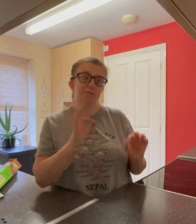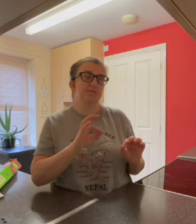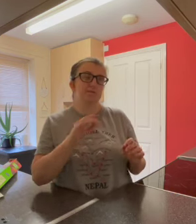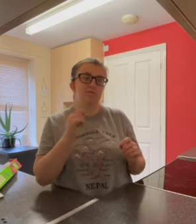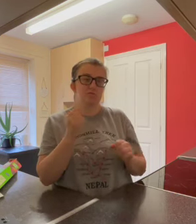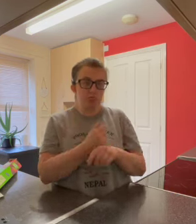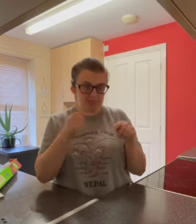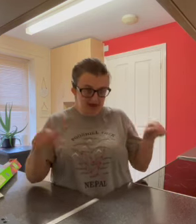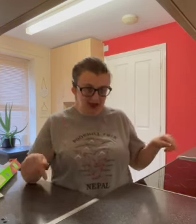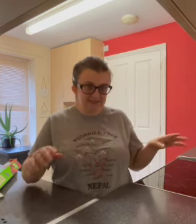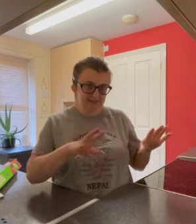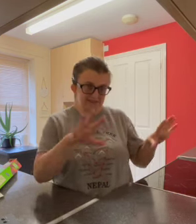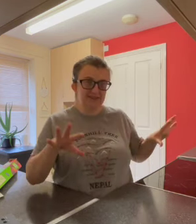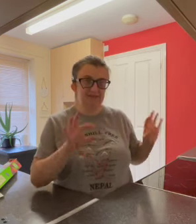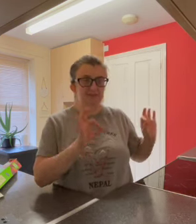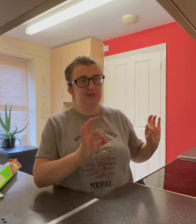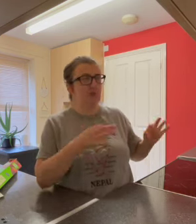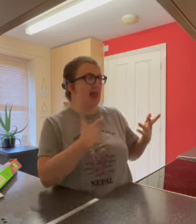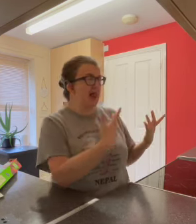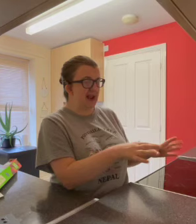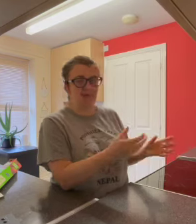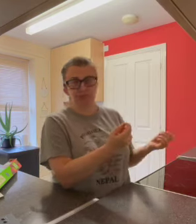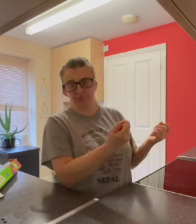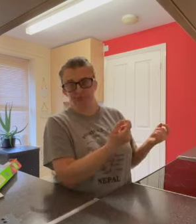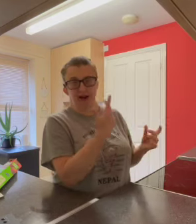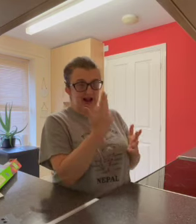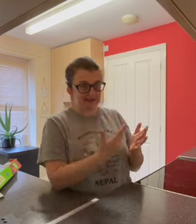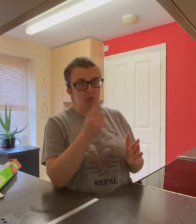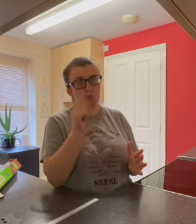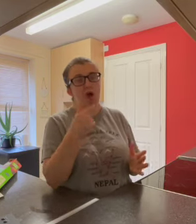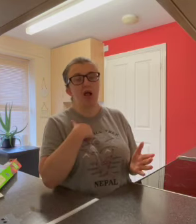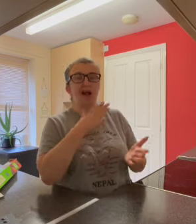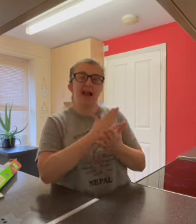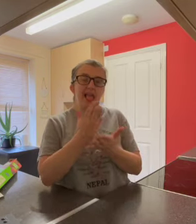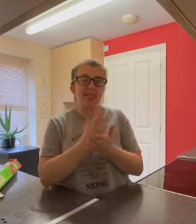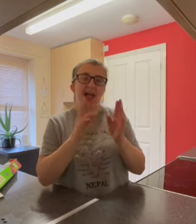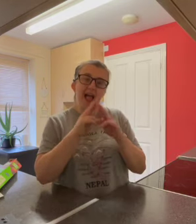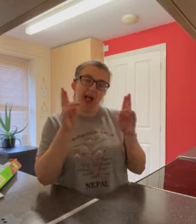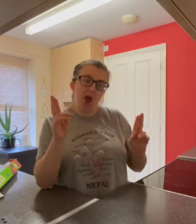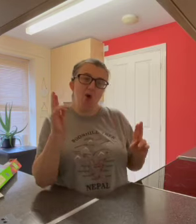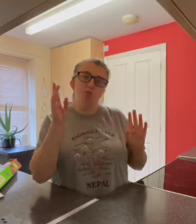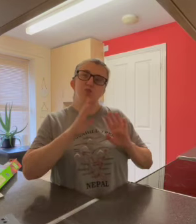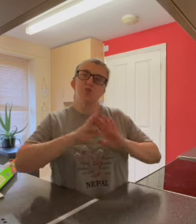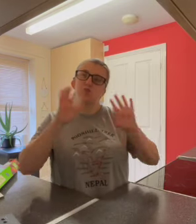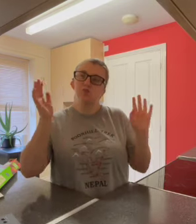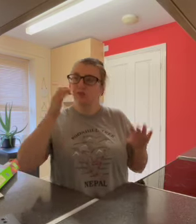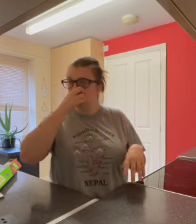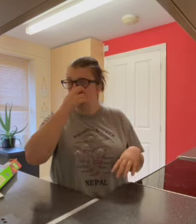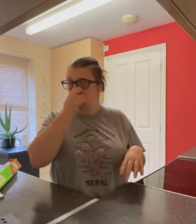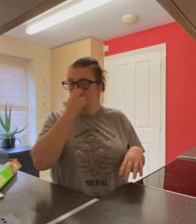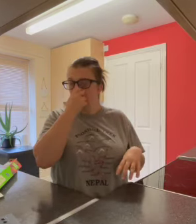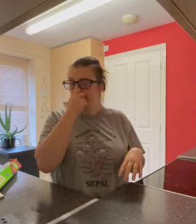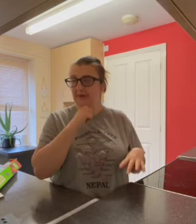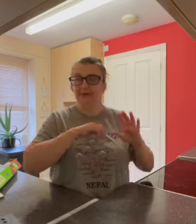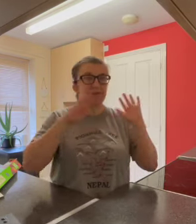So I thought do this and clean the house while it cook.